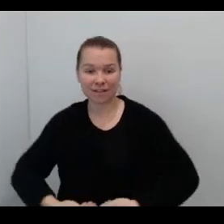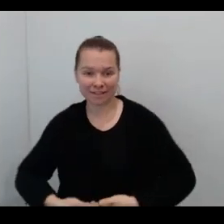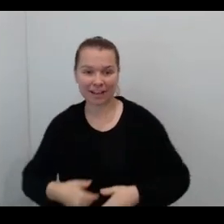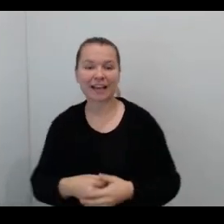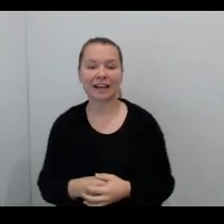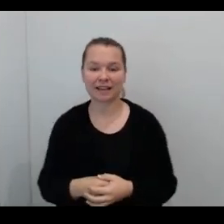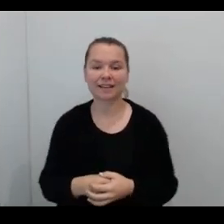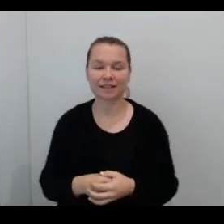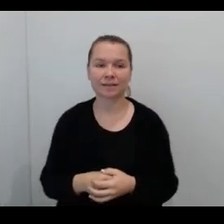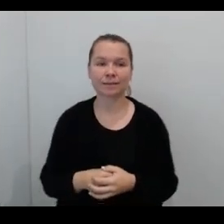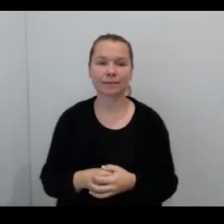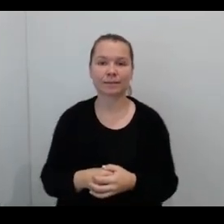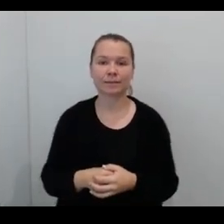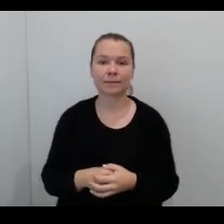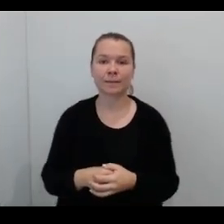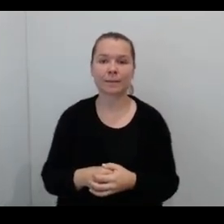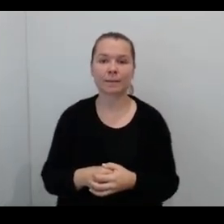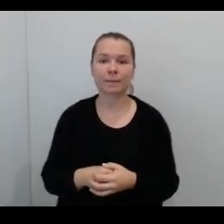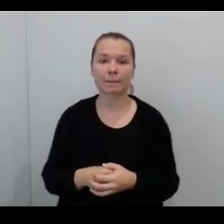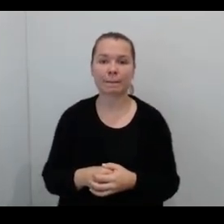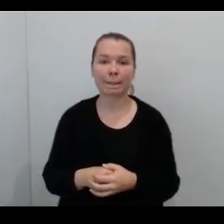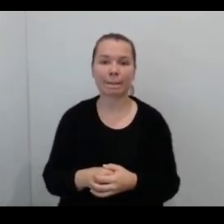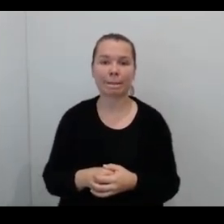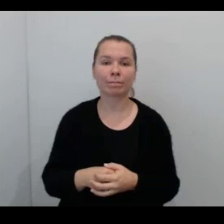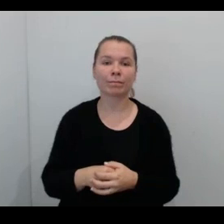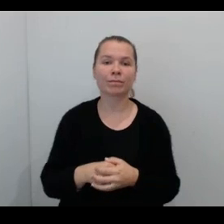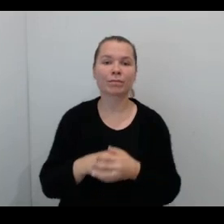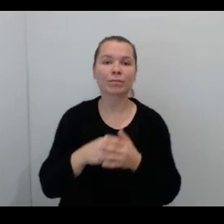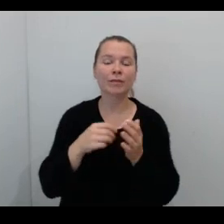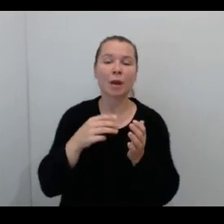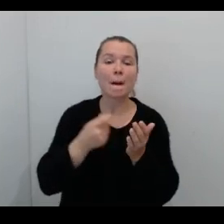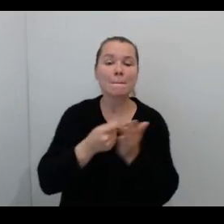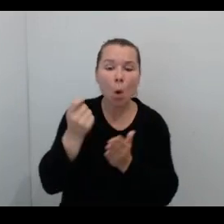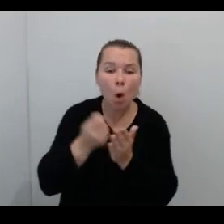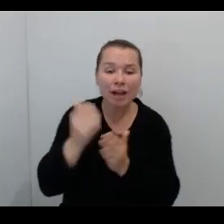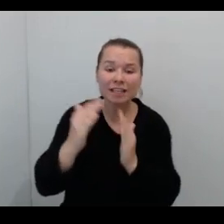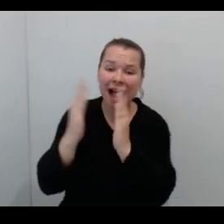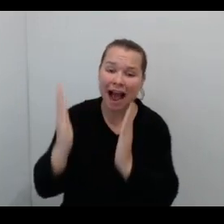today with mortgages and rates and body corporate.